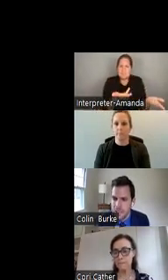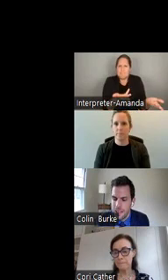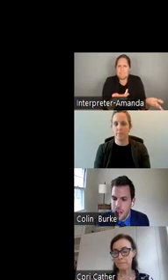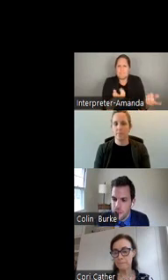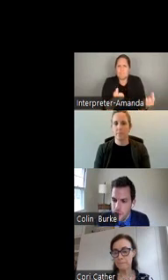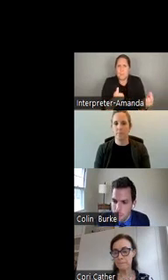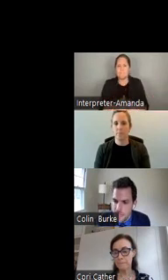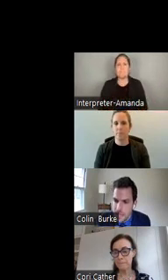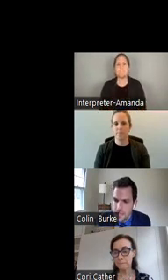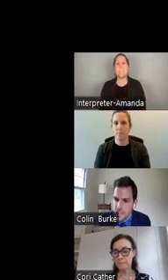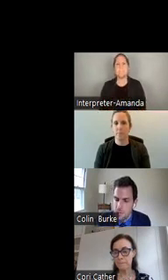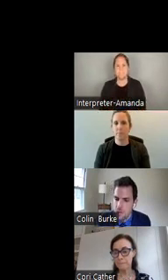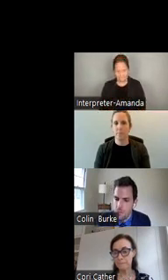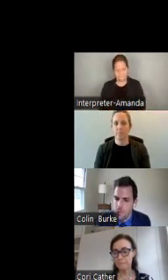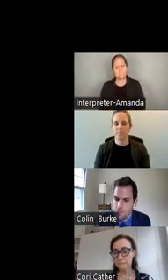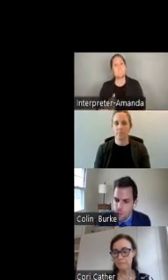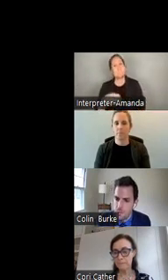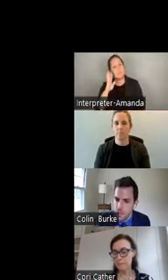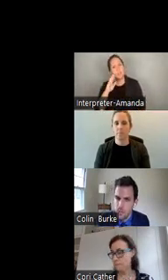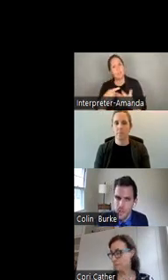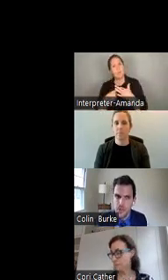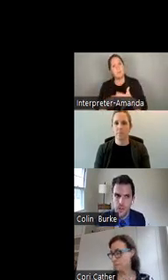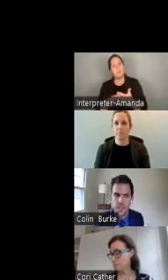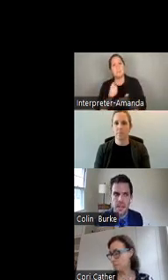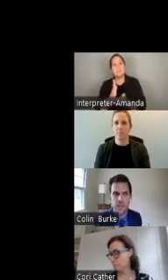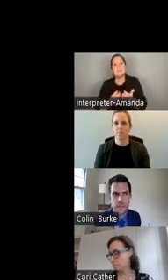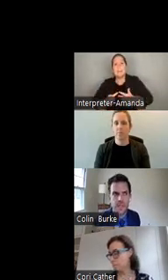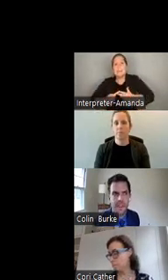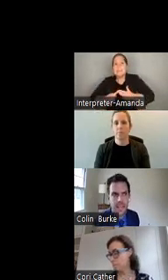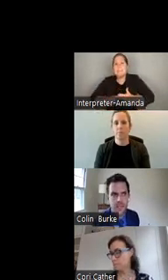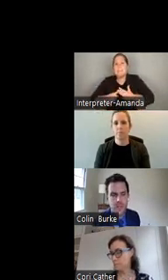yeah I'll start by saying in some of our preliminary research looking at resilience factors